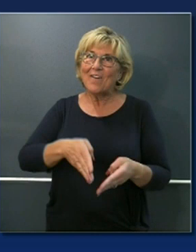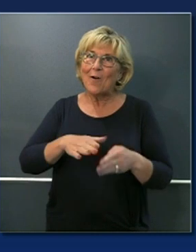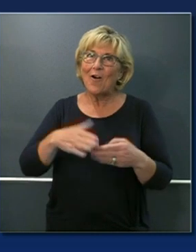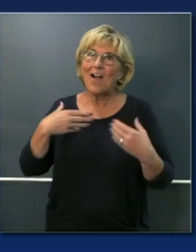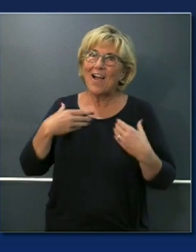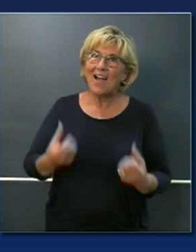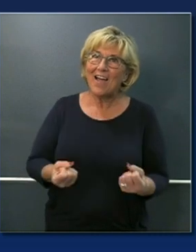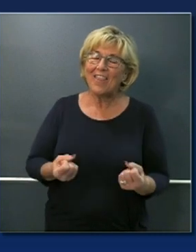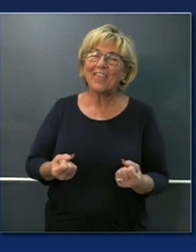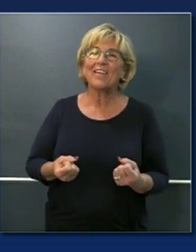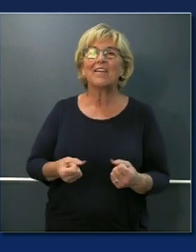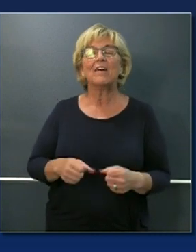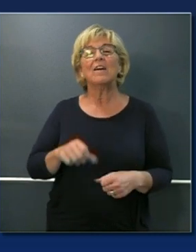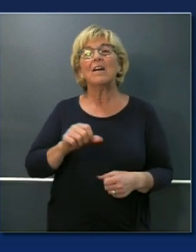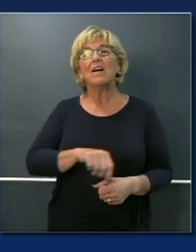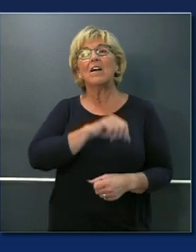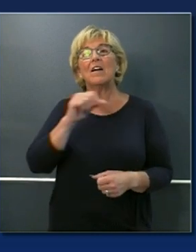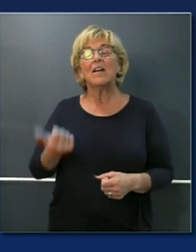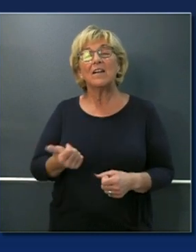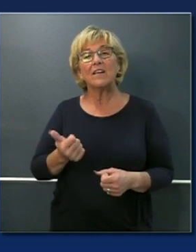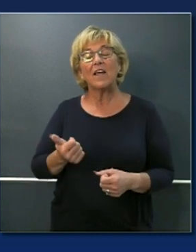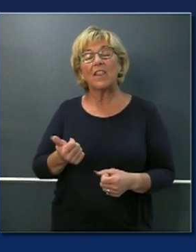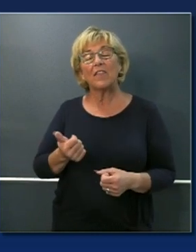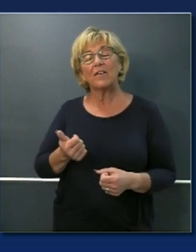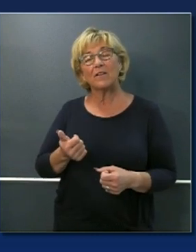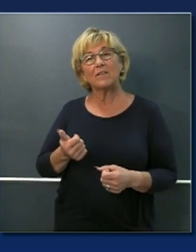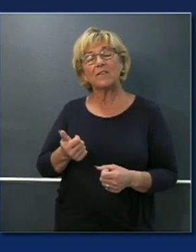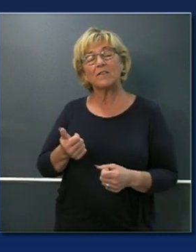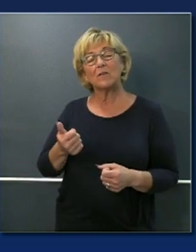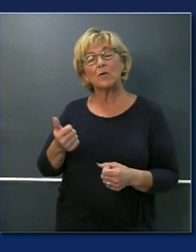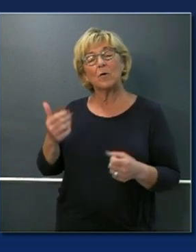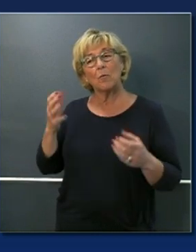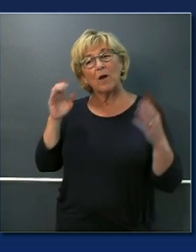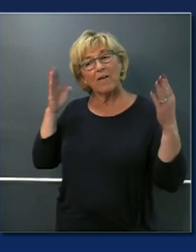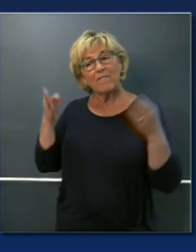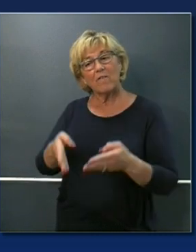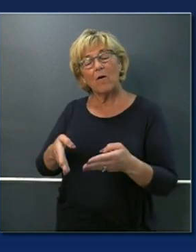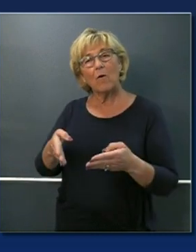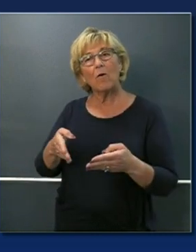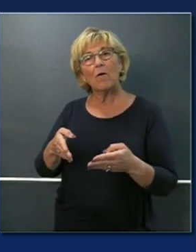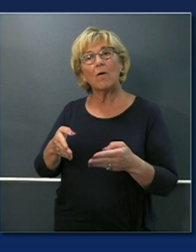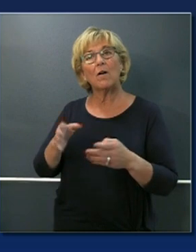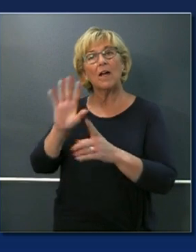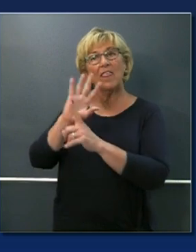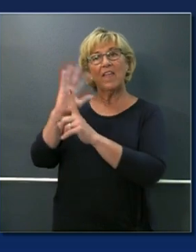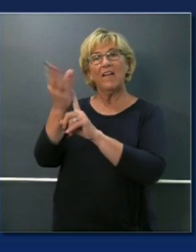AND TRAILS THAT MAY HAVE HISTORICALLY BEEN LIMITED BECAUSE OF OUR CONCERNS AND THINK ABOUT HOW WE CAN MODIFY THAT TO MAKE IT SAFER THAT WE KNOW PHYSICAL ACTIVITY IS SO